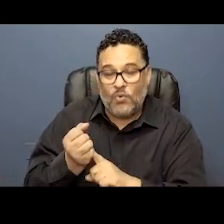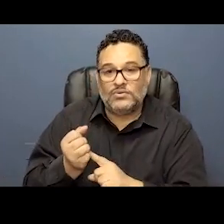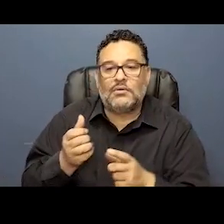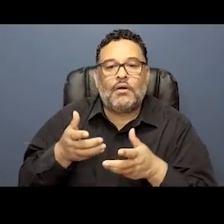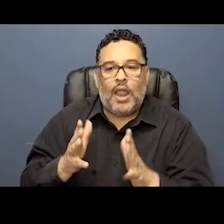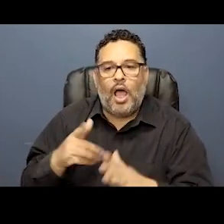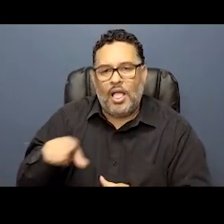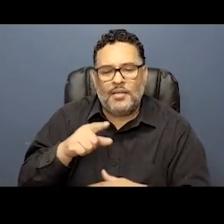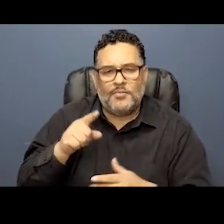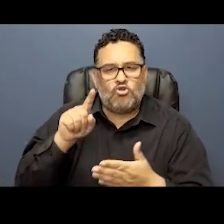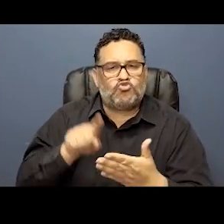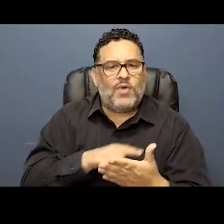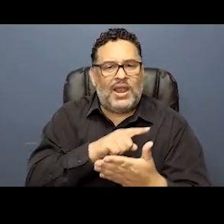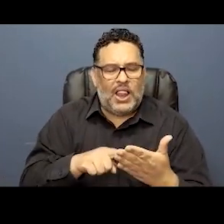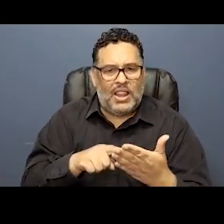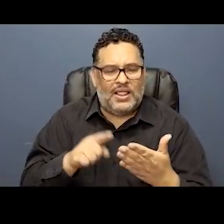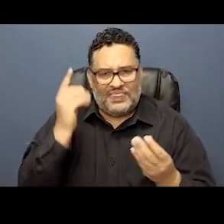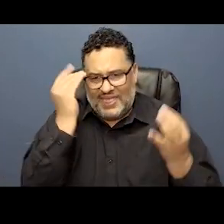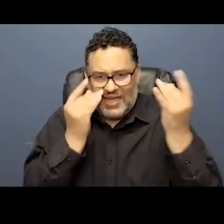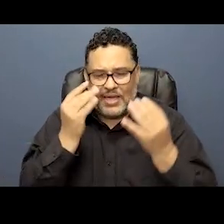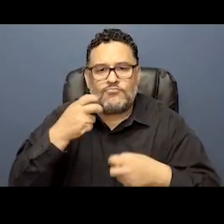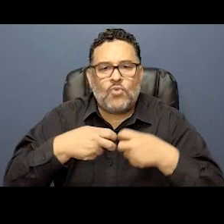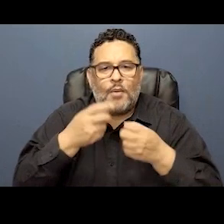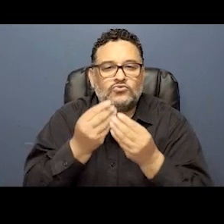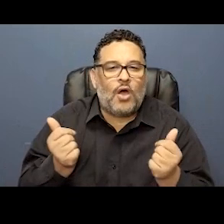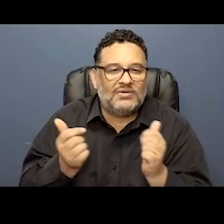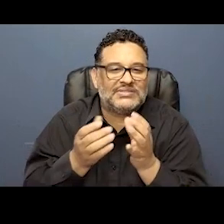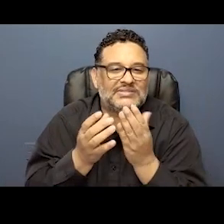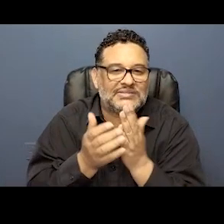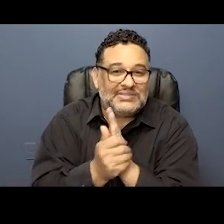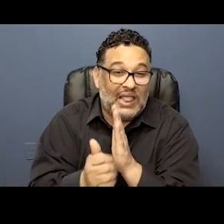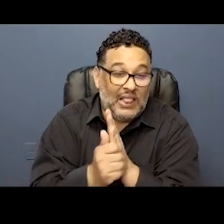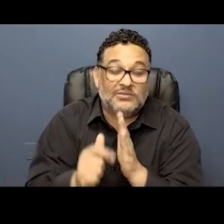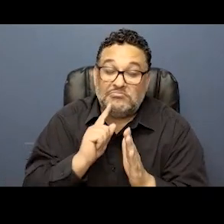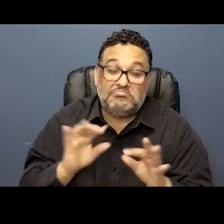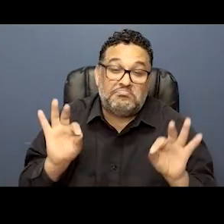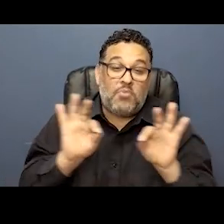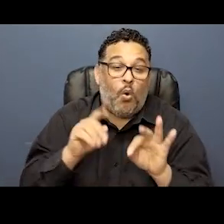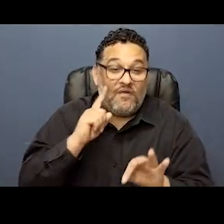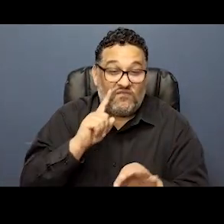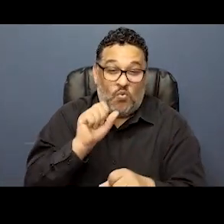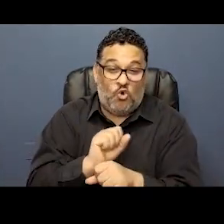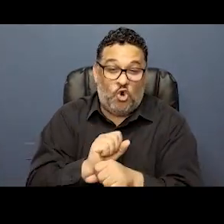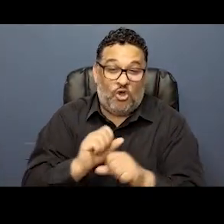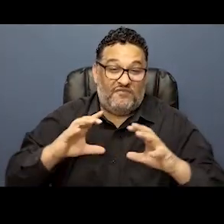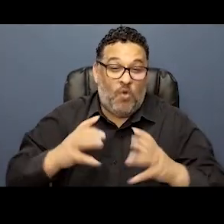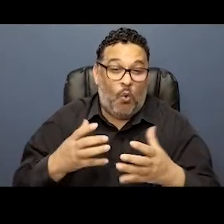encourage critical thinking and problem-solving skills that are essential for the workforce.